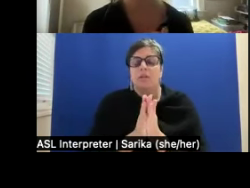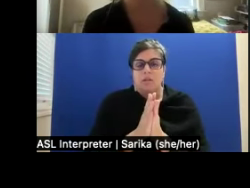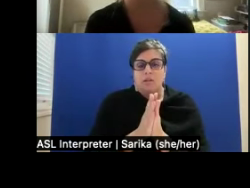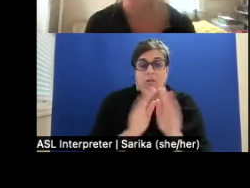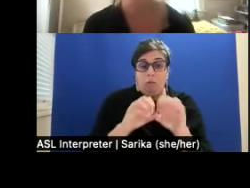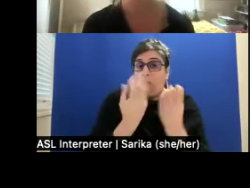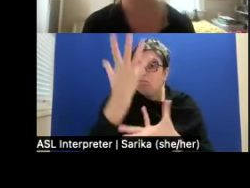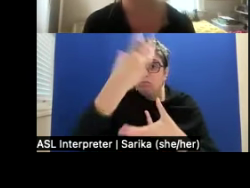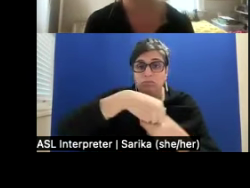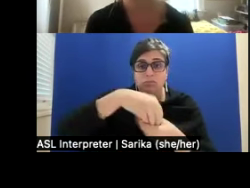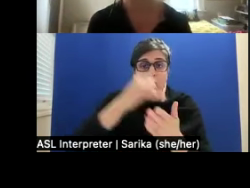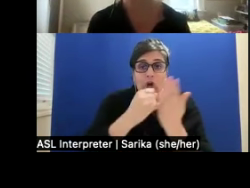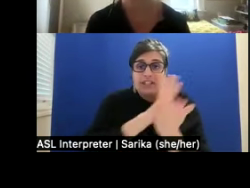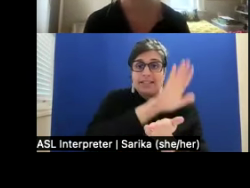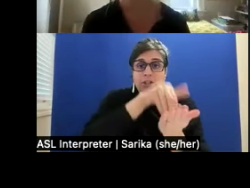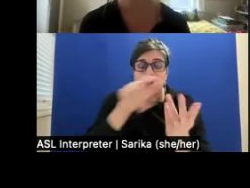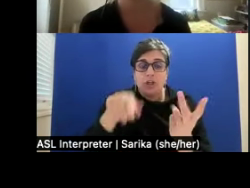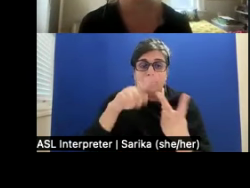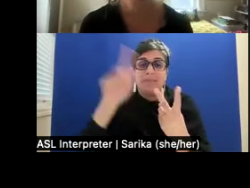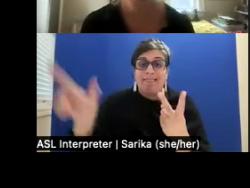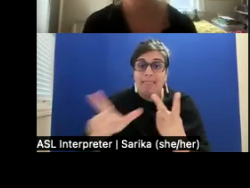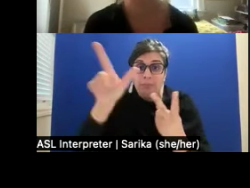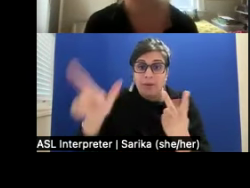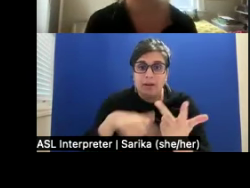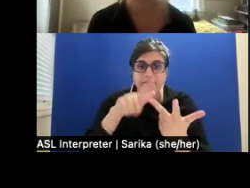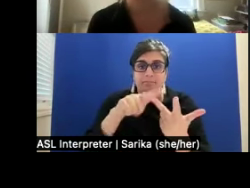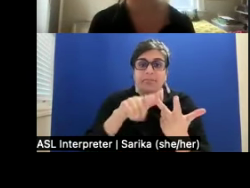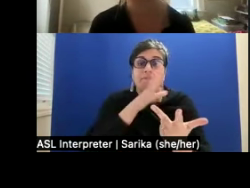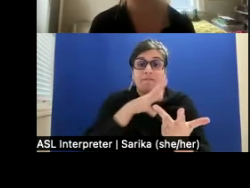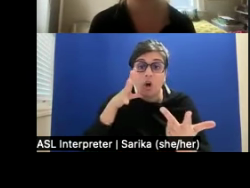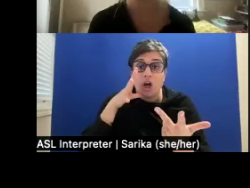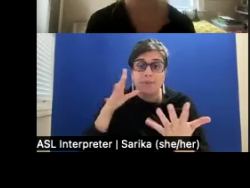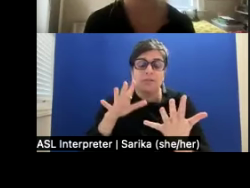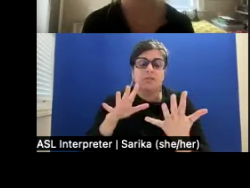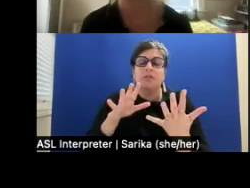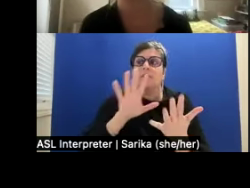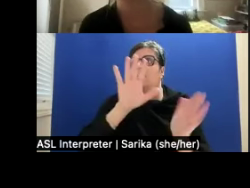art centers, libraries, farms, community centers, college